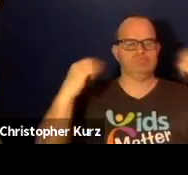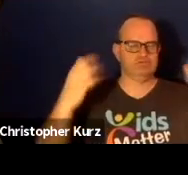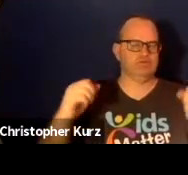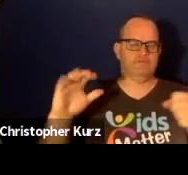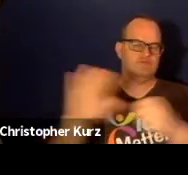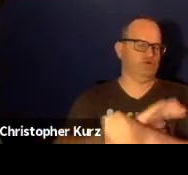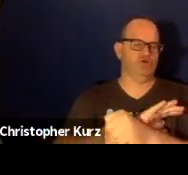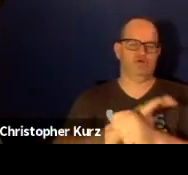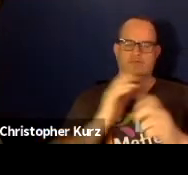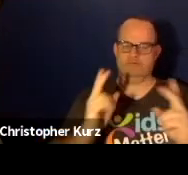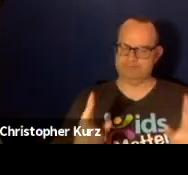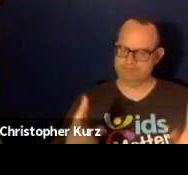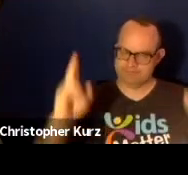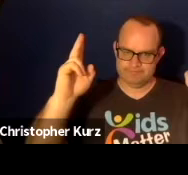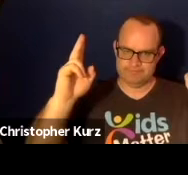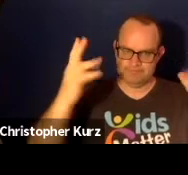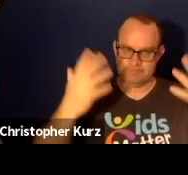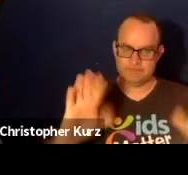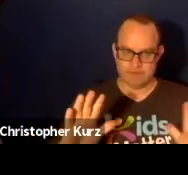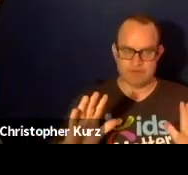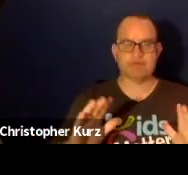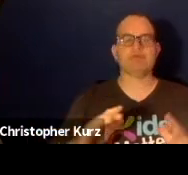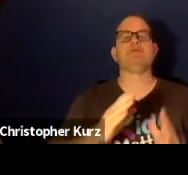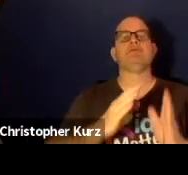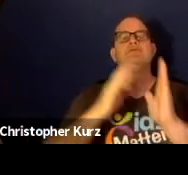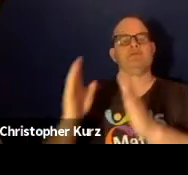So on the first page of the story we're going to have